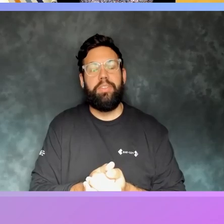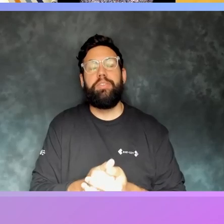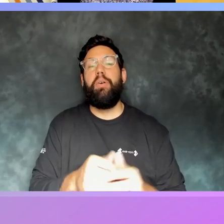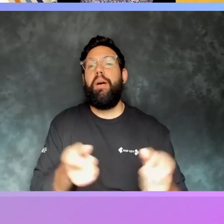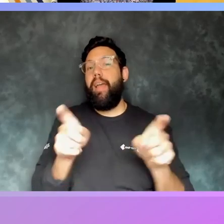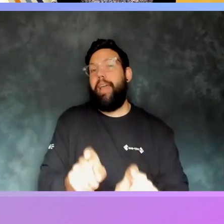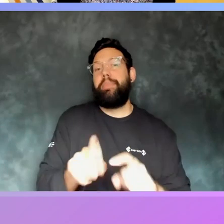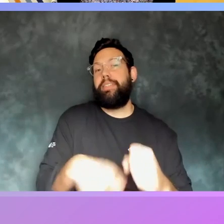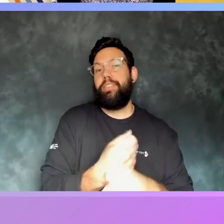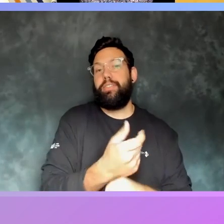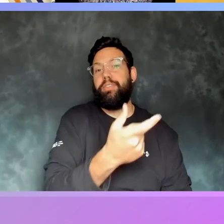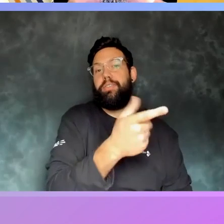applied to this piece of